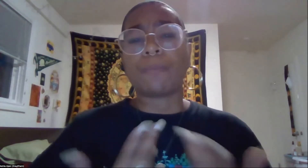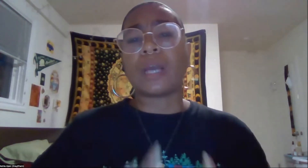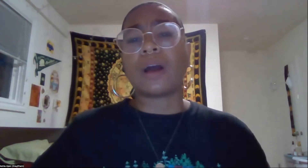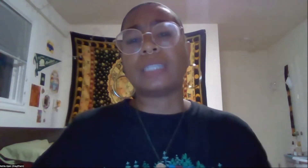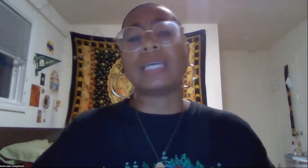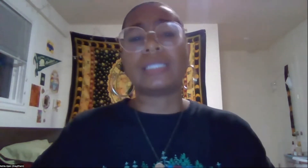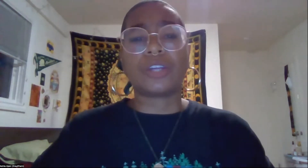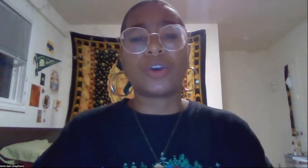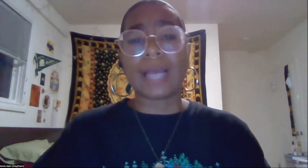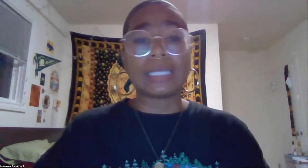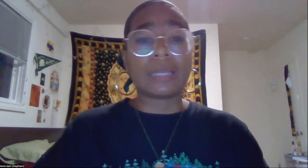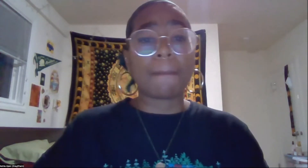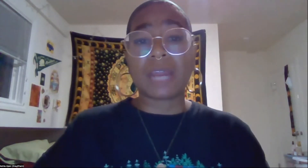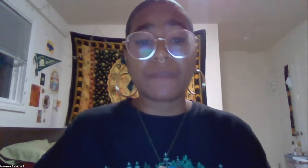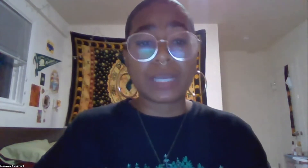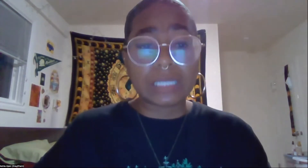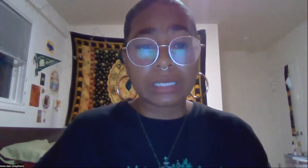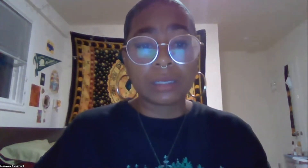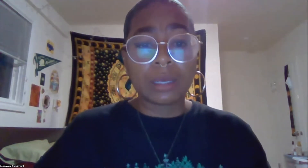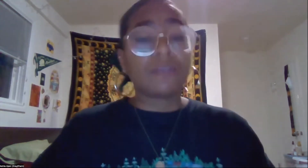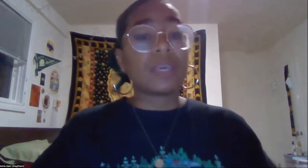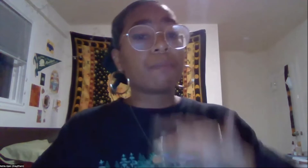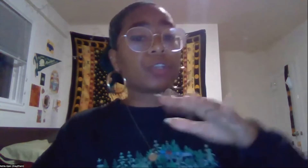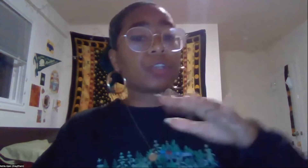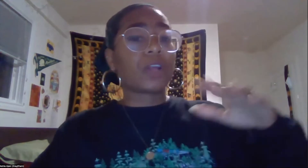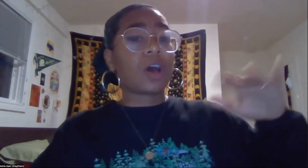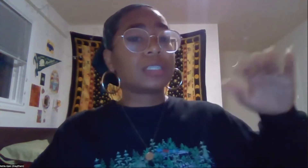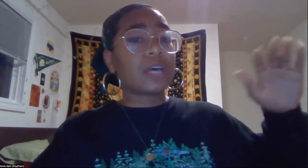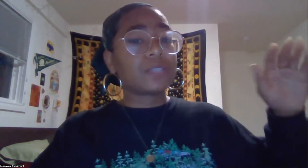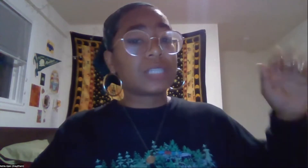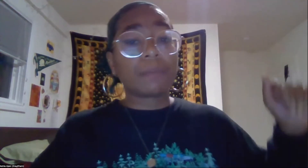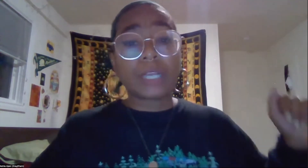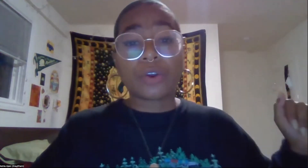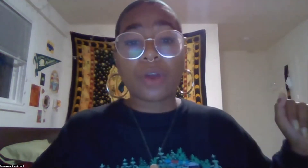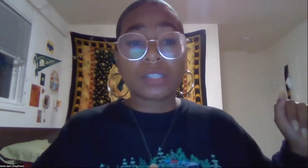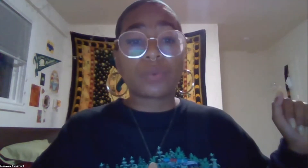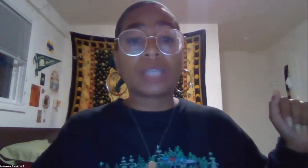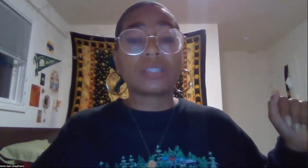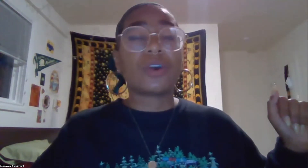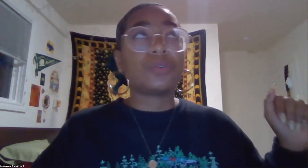beyond a destined horizon Manifested. the embers of our lost selves tumbling across the West Coast